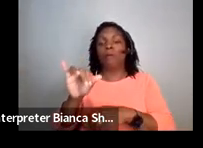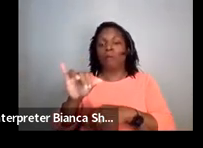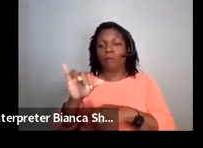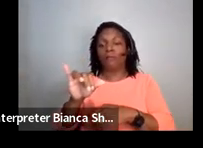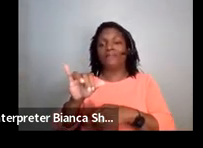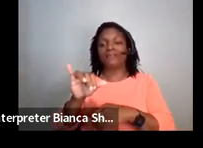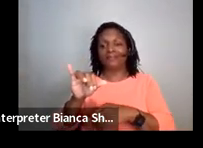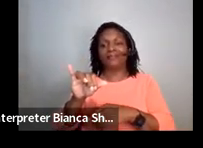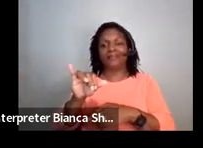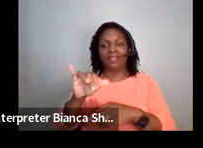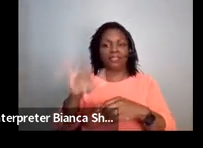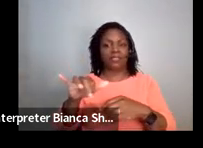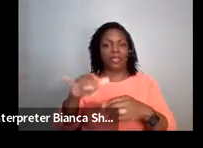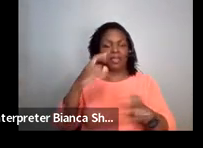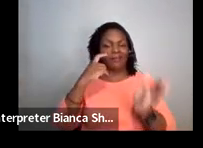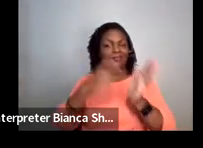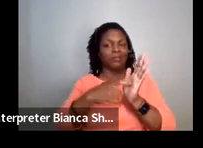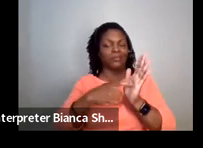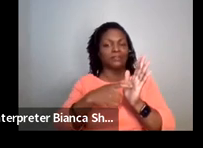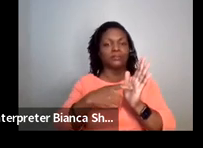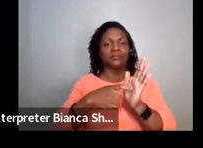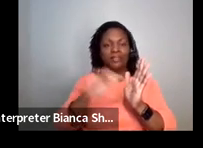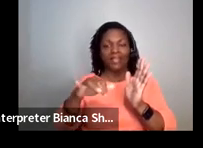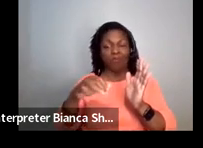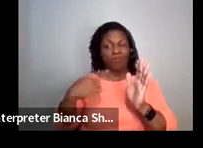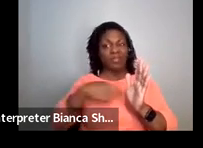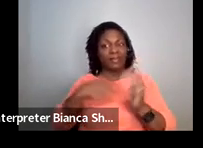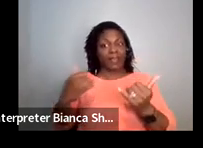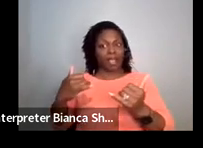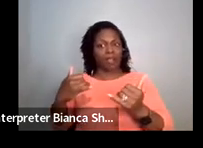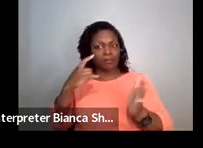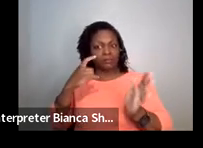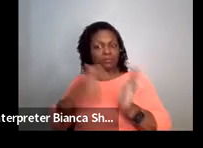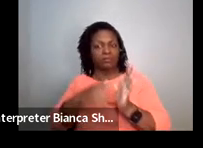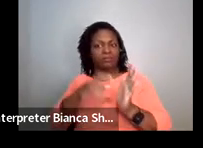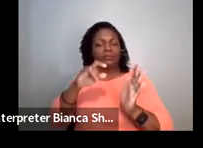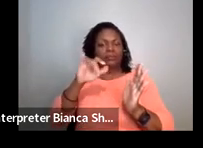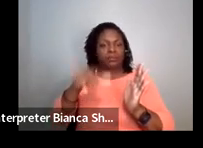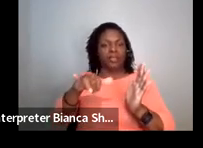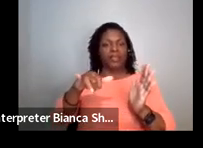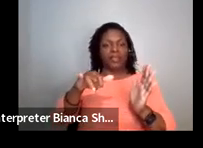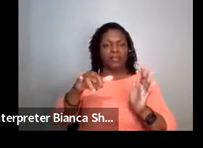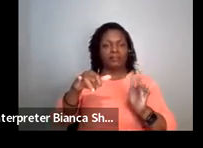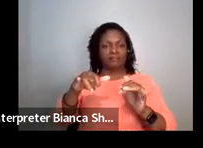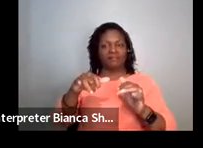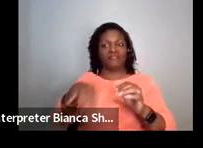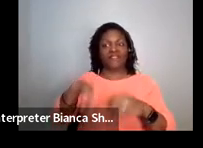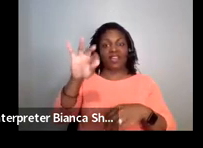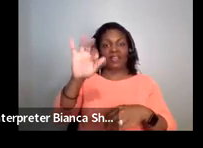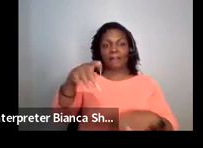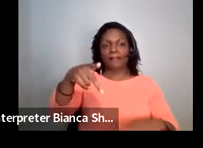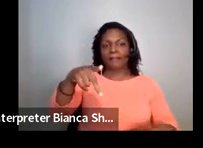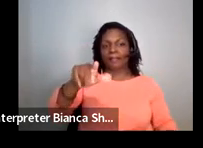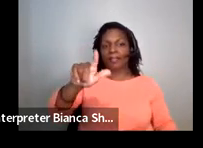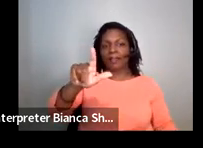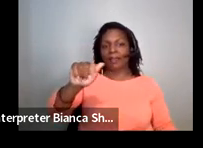As the hallmark of alzheimer's disease which are that there are plaques and neurons that interrupt the normal.